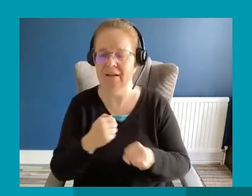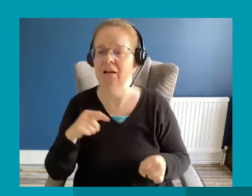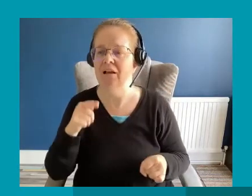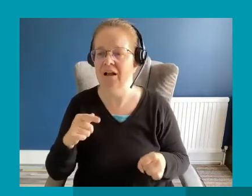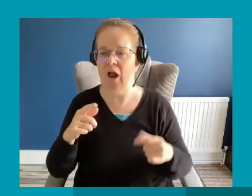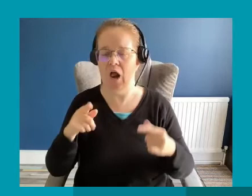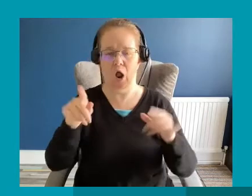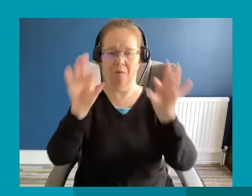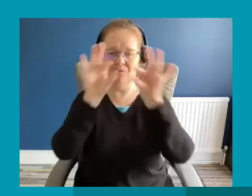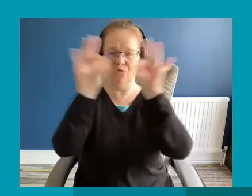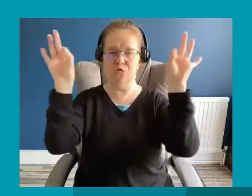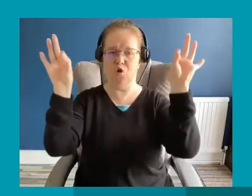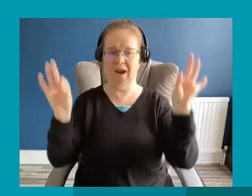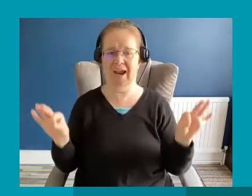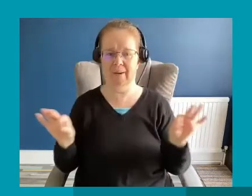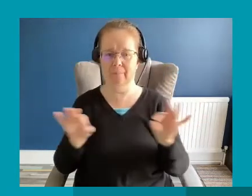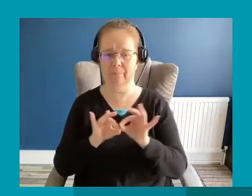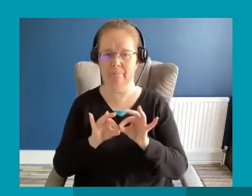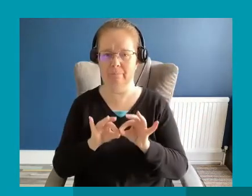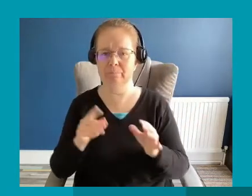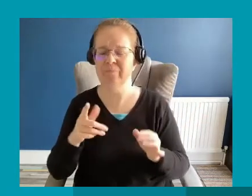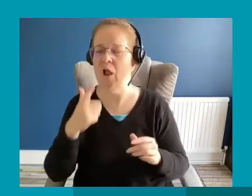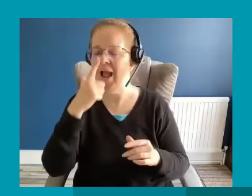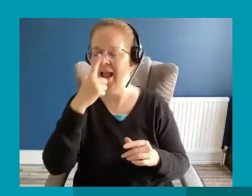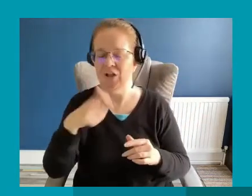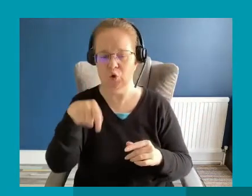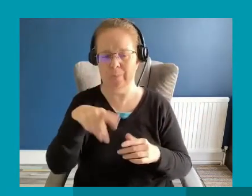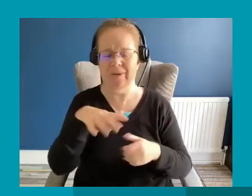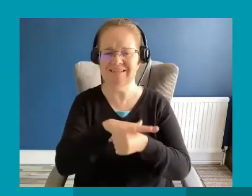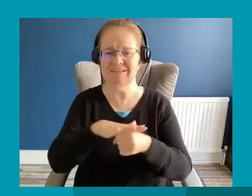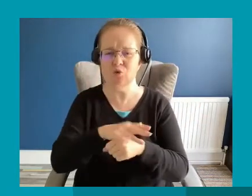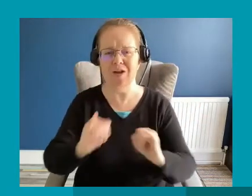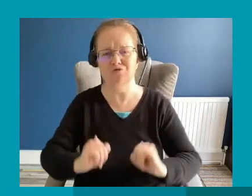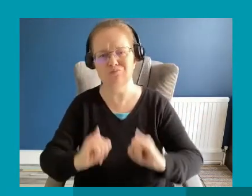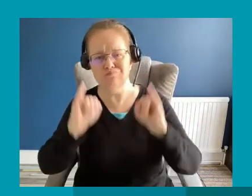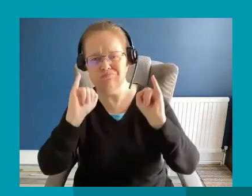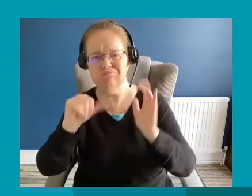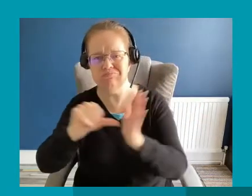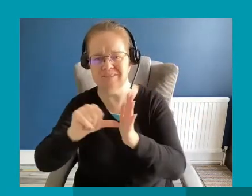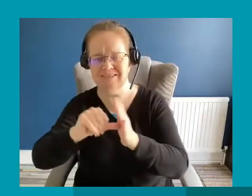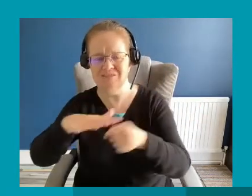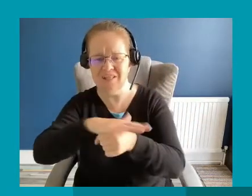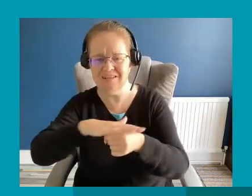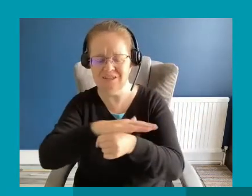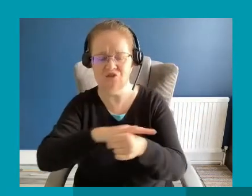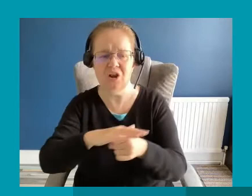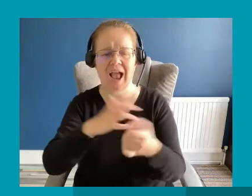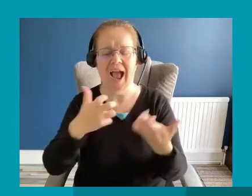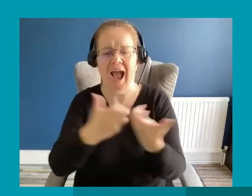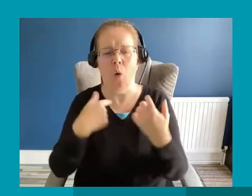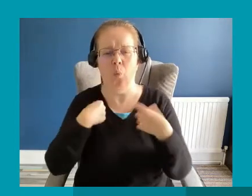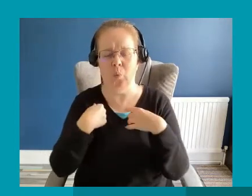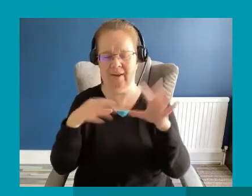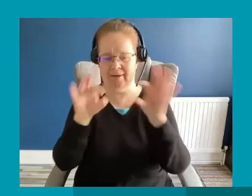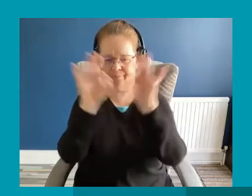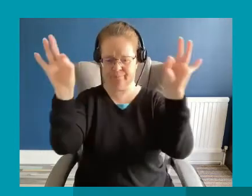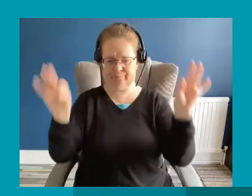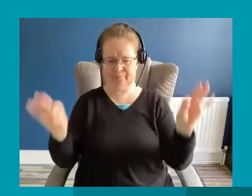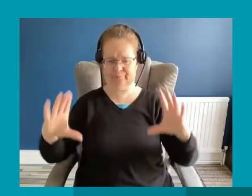or even maybe an adverse challenge can really be make a powerful impact. If you frame an adverse situation